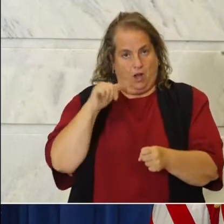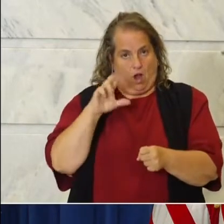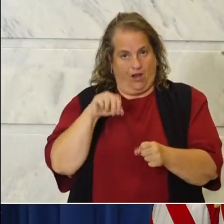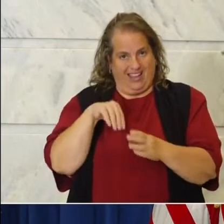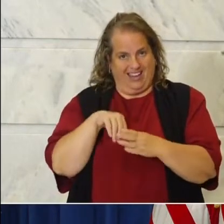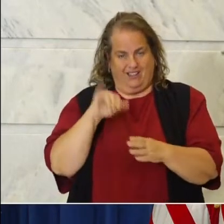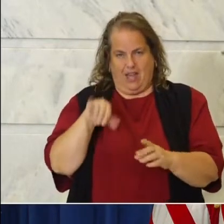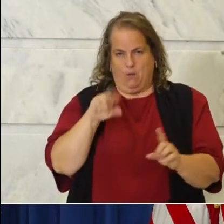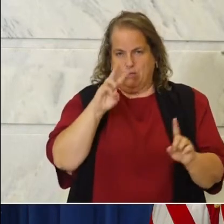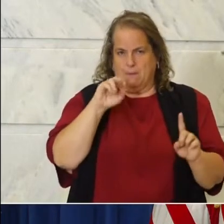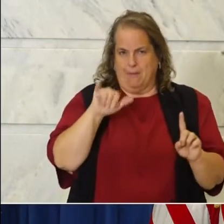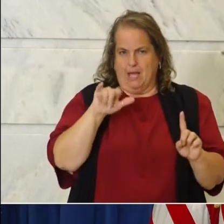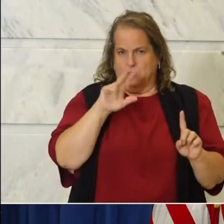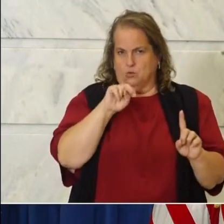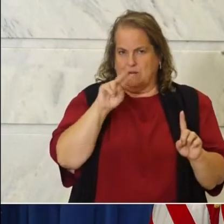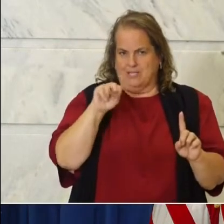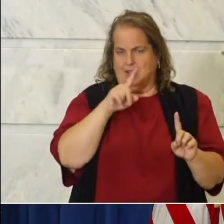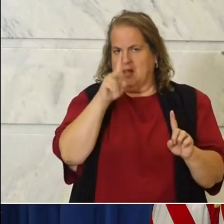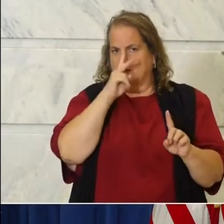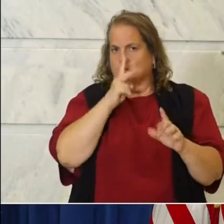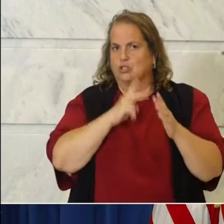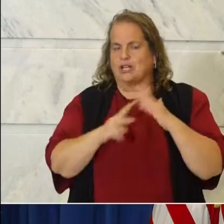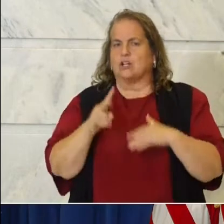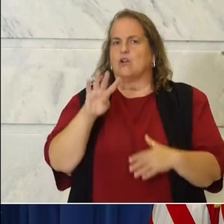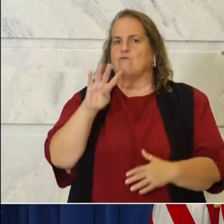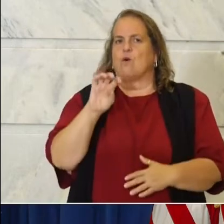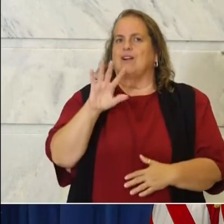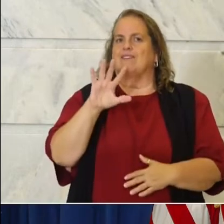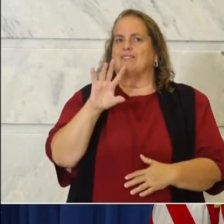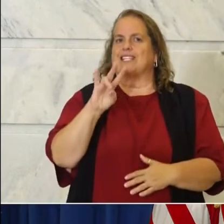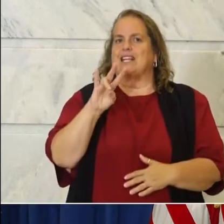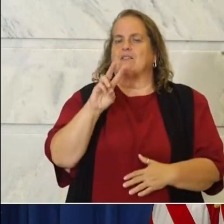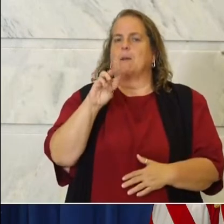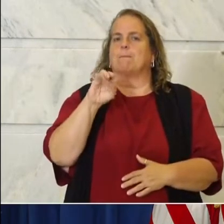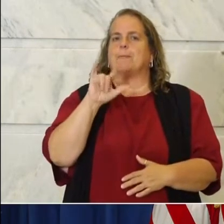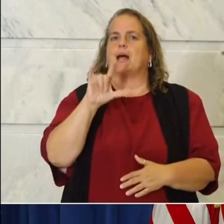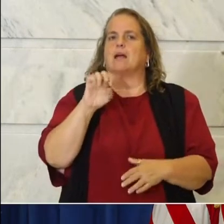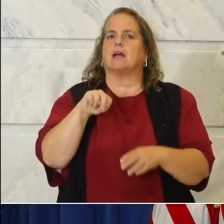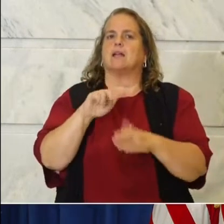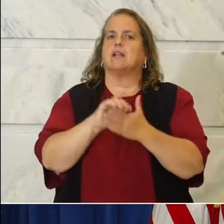on May 22nd. They projected a $457 million shortfall.